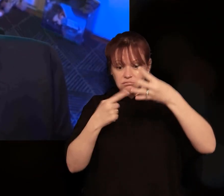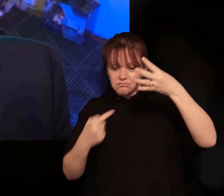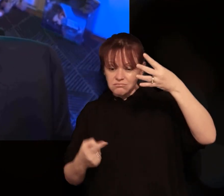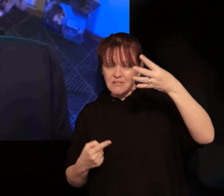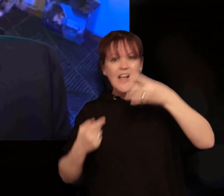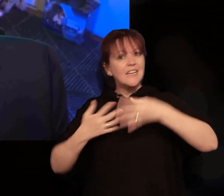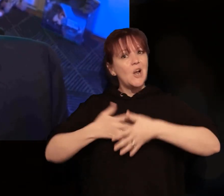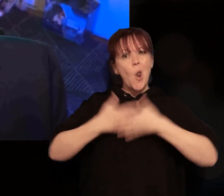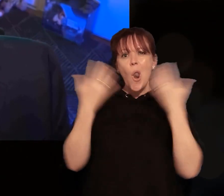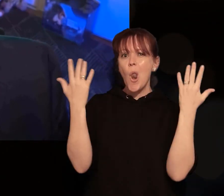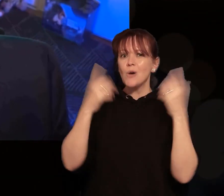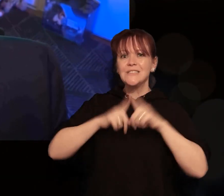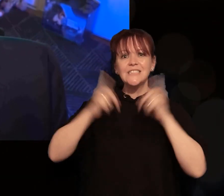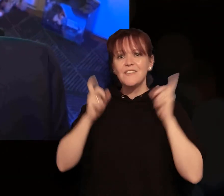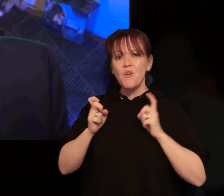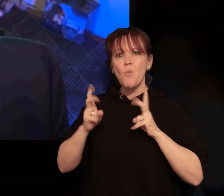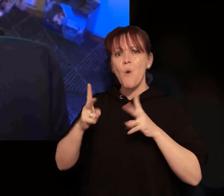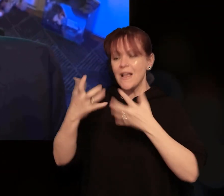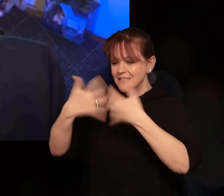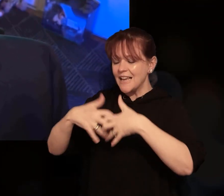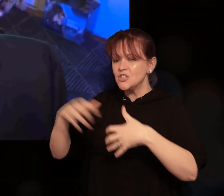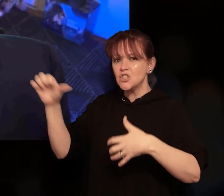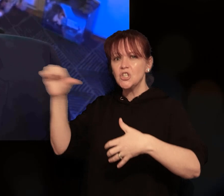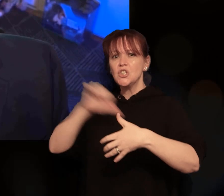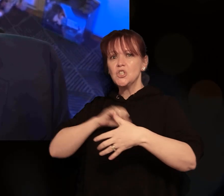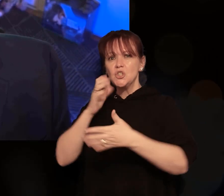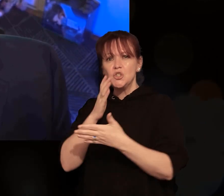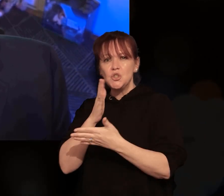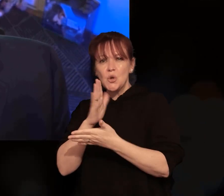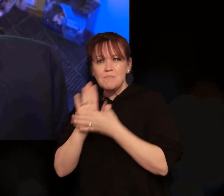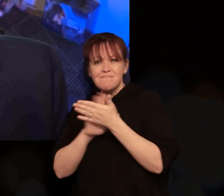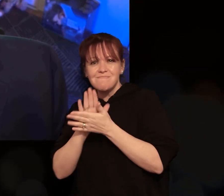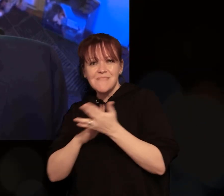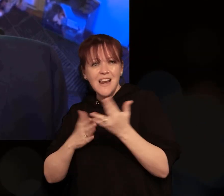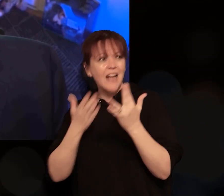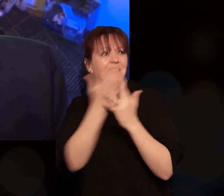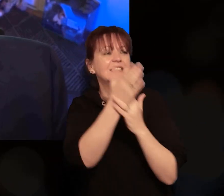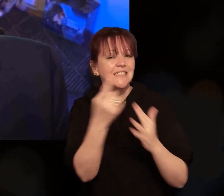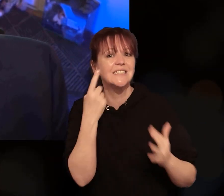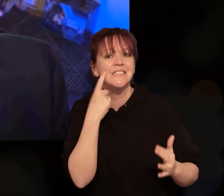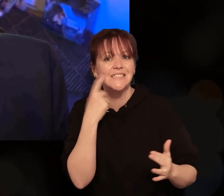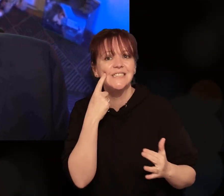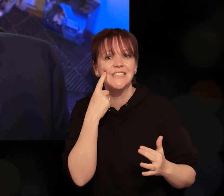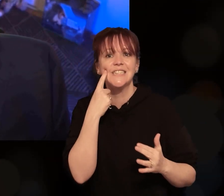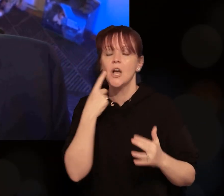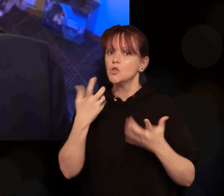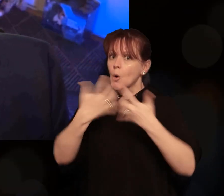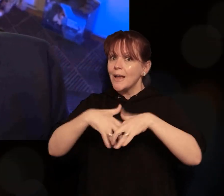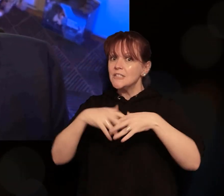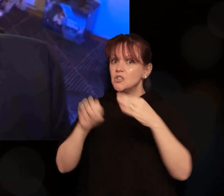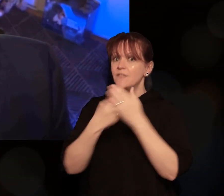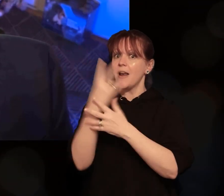implementation of accessibility much easier. So if there are any engine developers watching today, please take note.